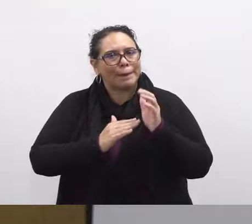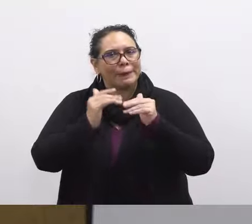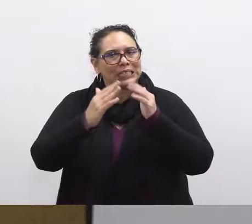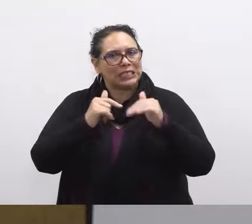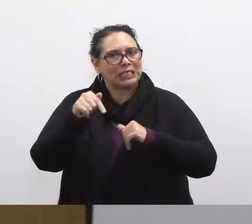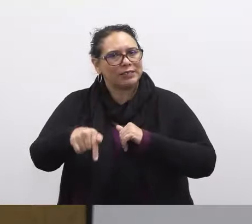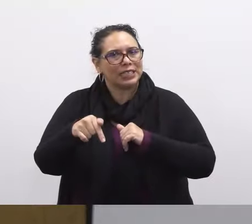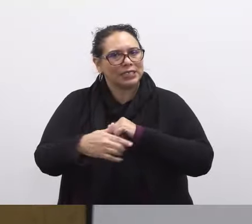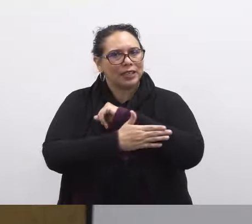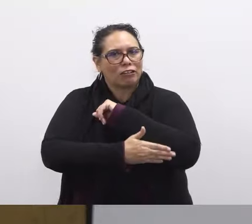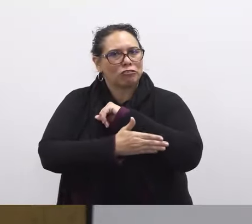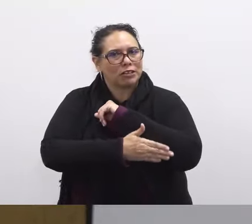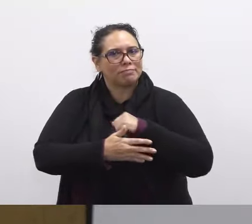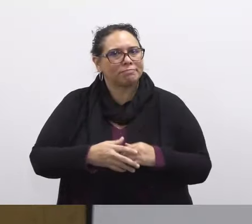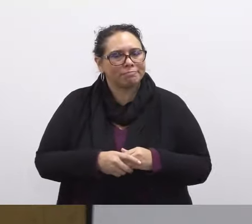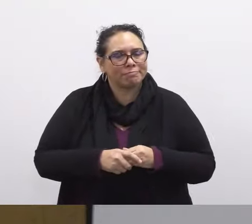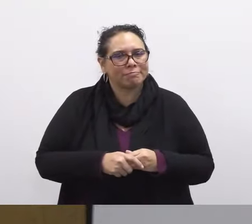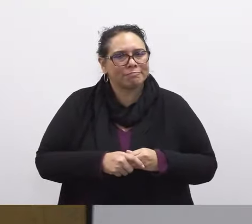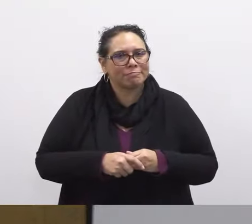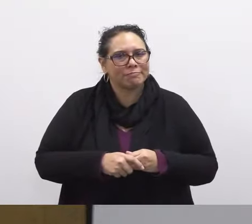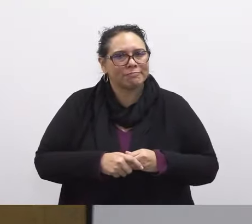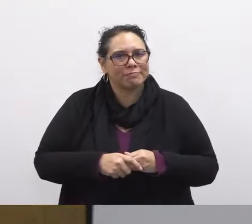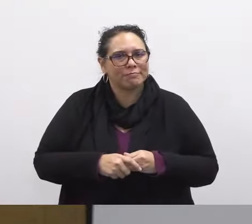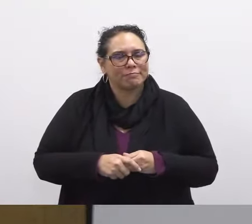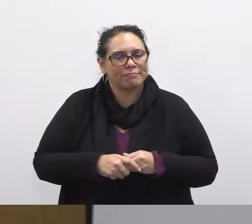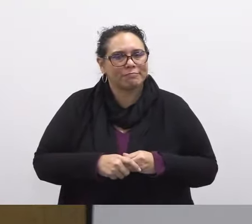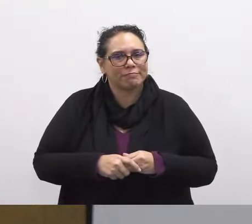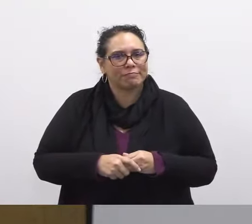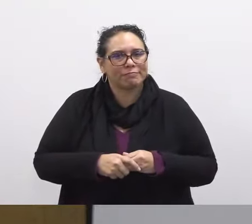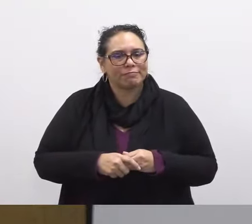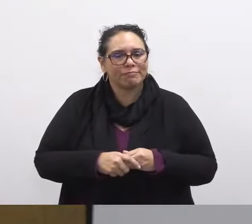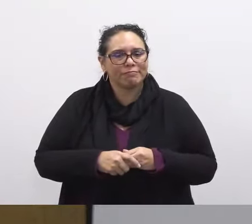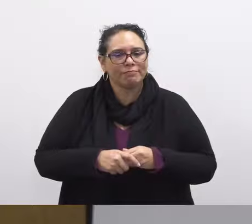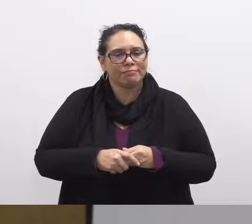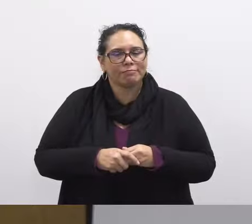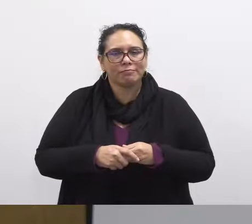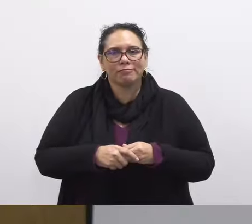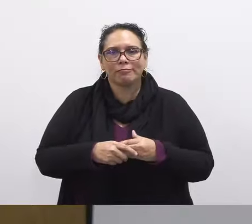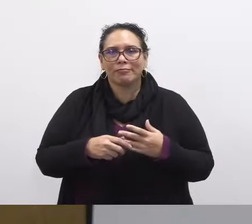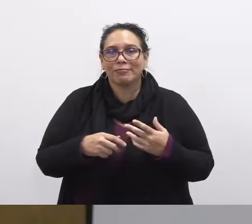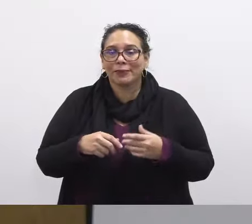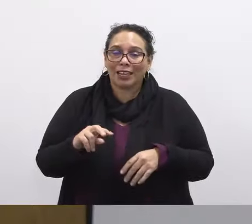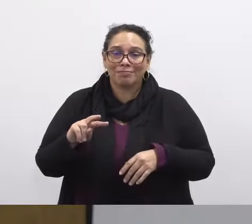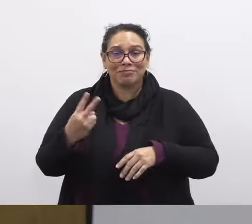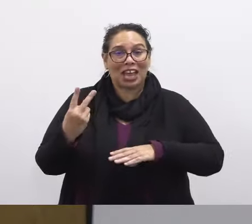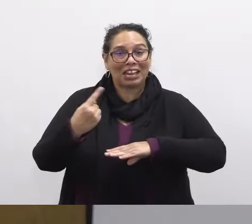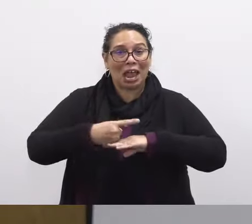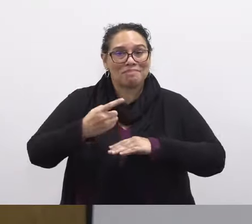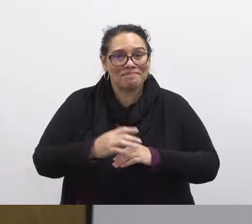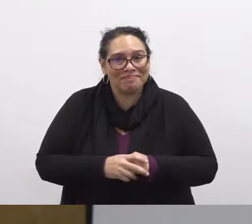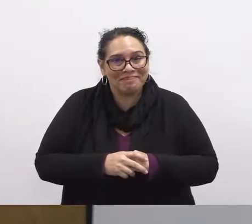So, all things considered, day two. And so we're really excited,